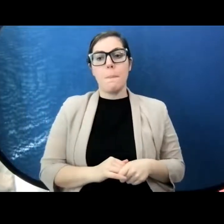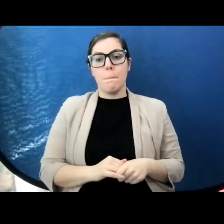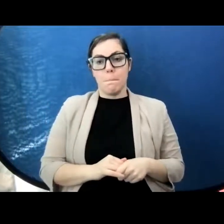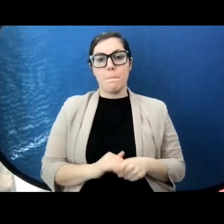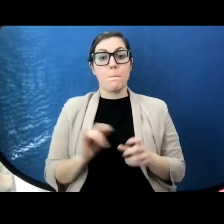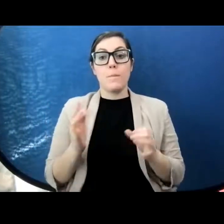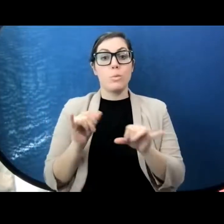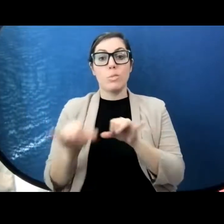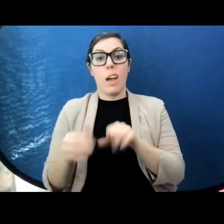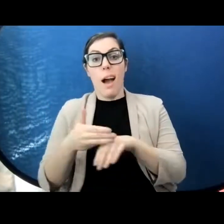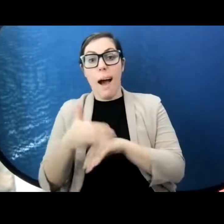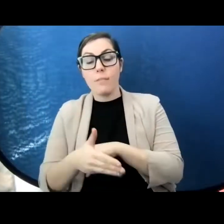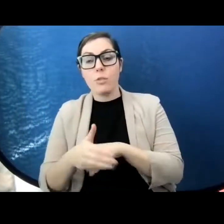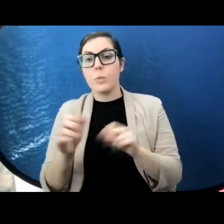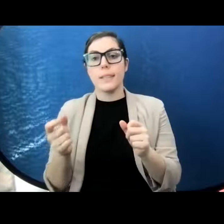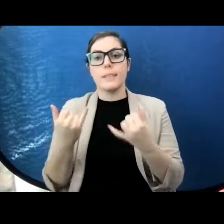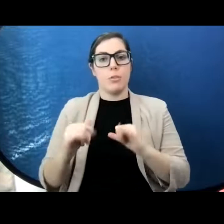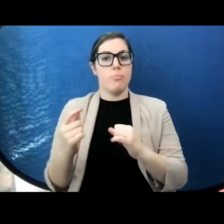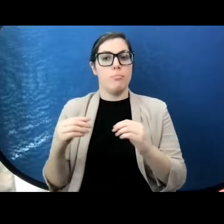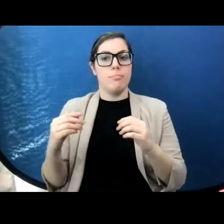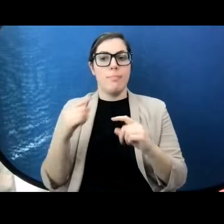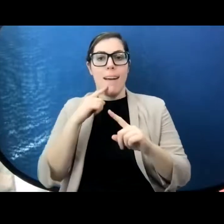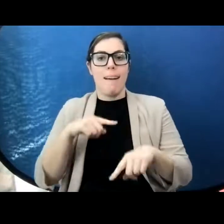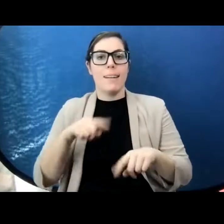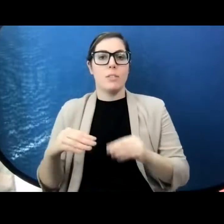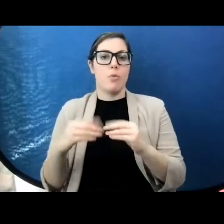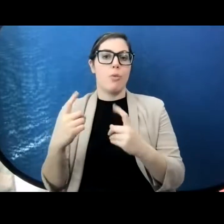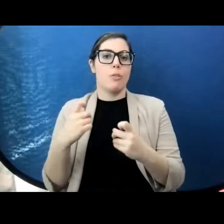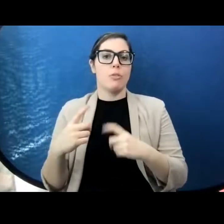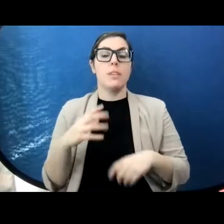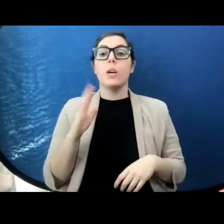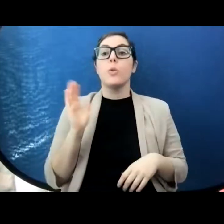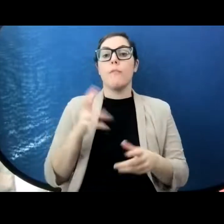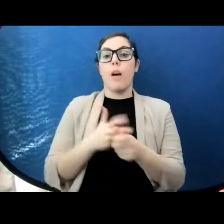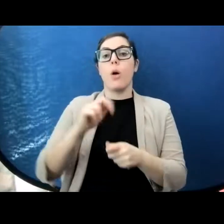we can keep on answering questions and we'll follow up with more information links afterwards